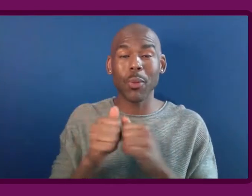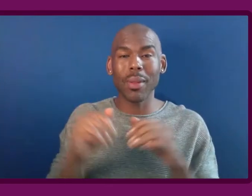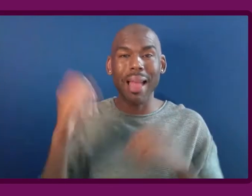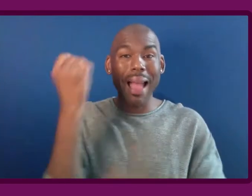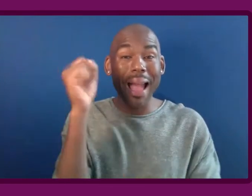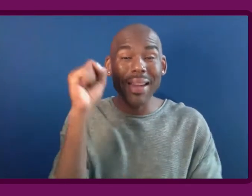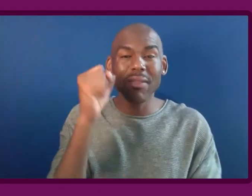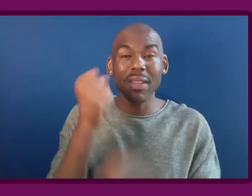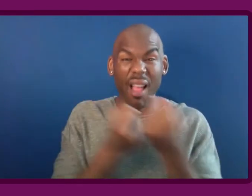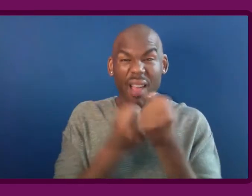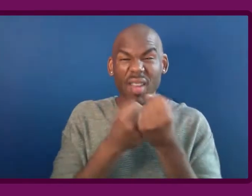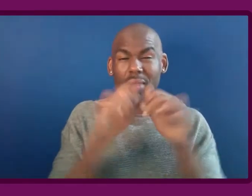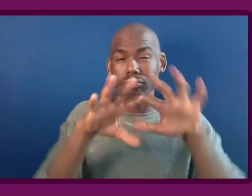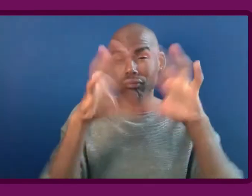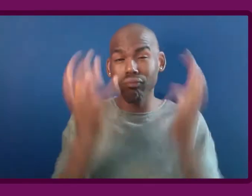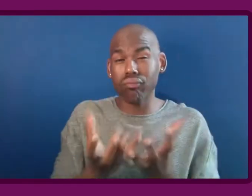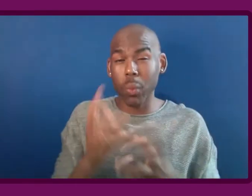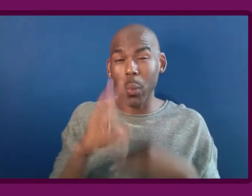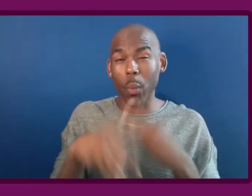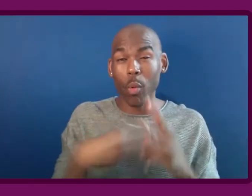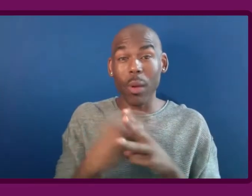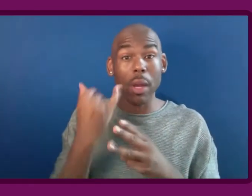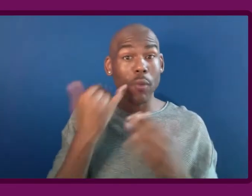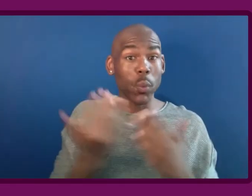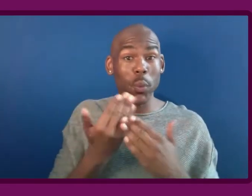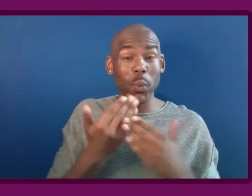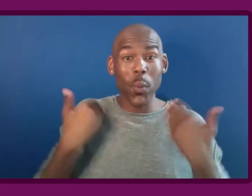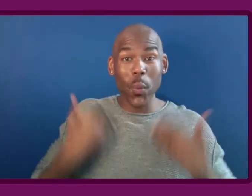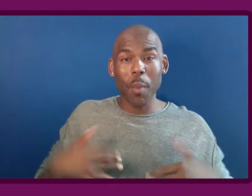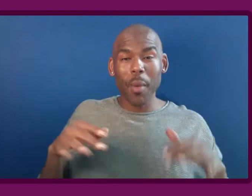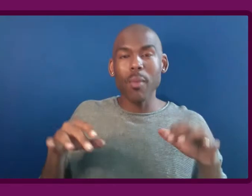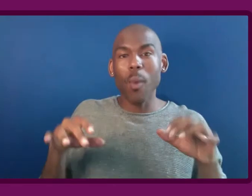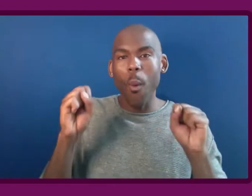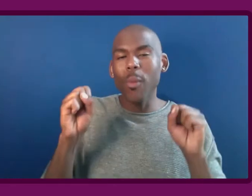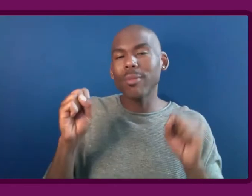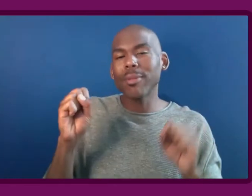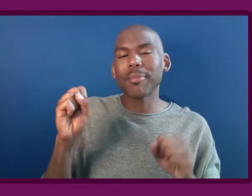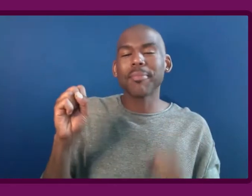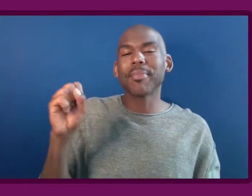with activists and advocates across the globe. If you're new here, I'm your host Ashley Inkumsah.